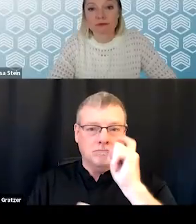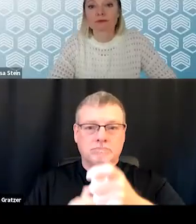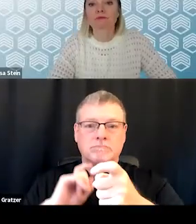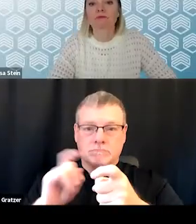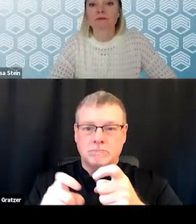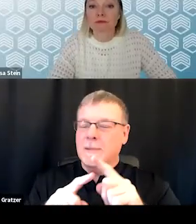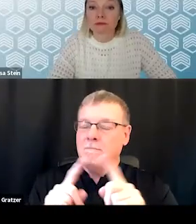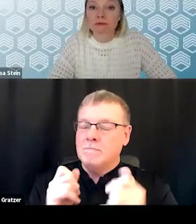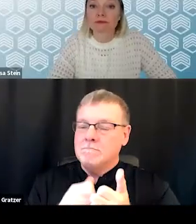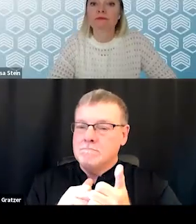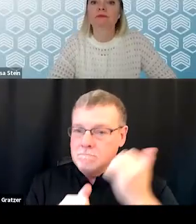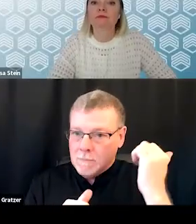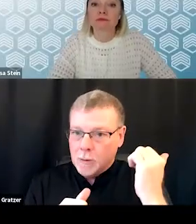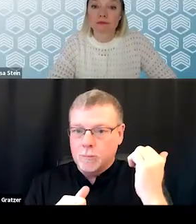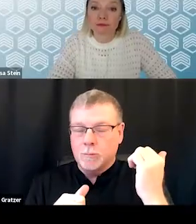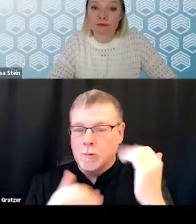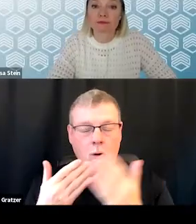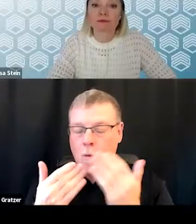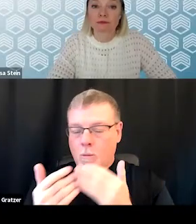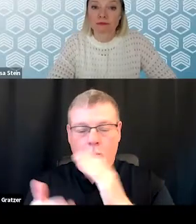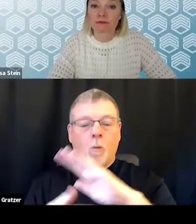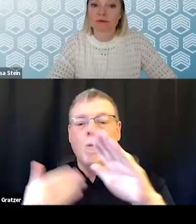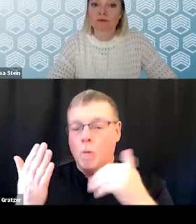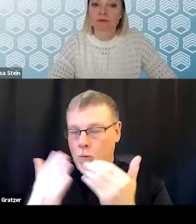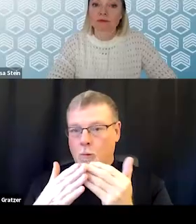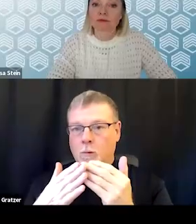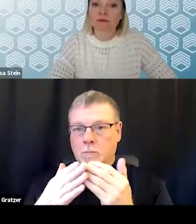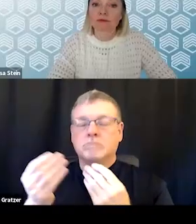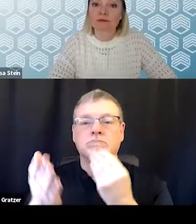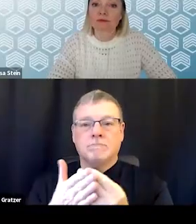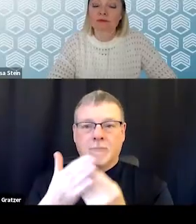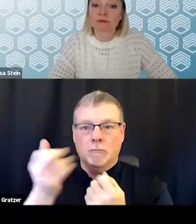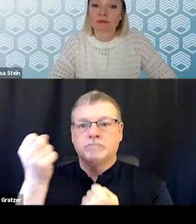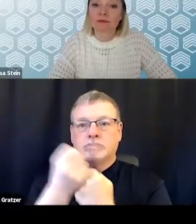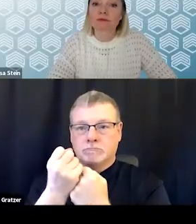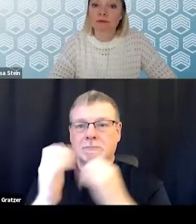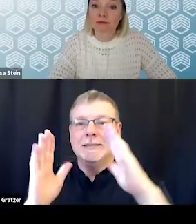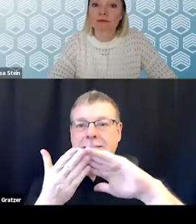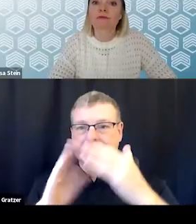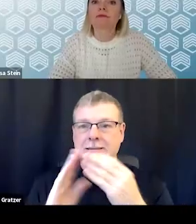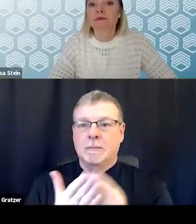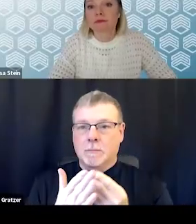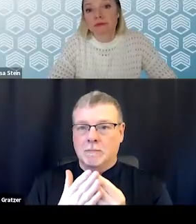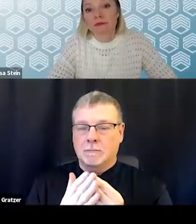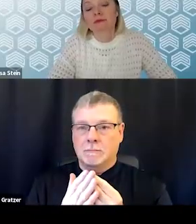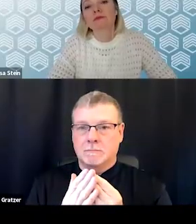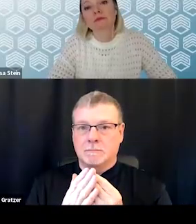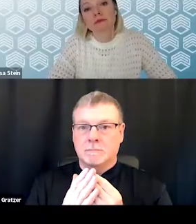but largely, almost wholly we are funded by city dollars, which just means it's the same way